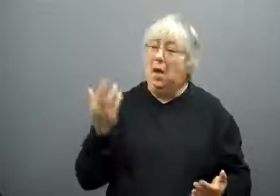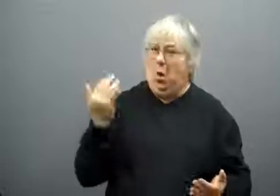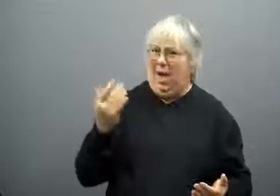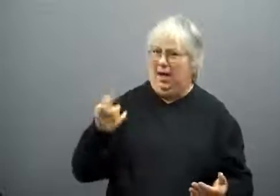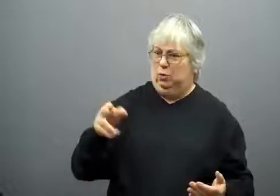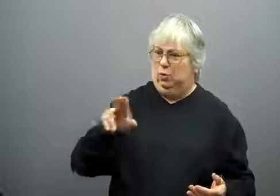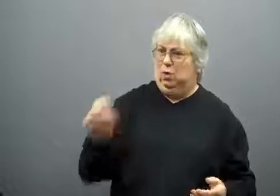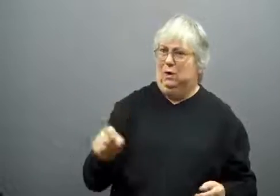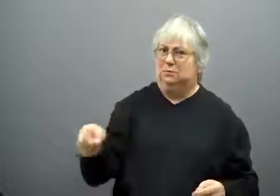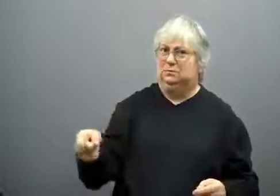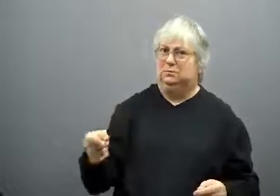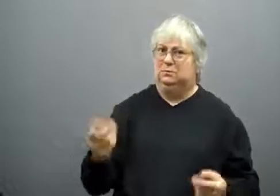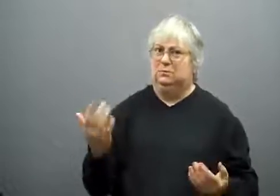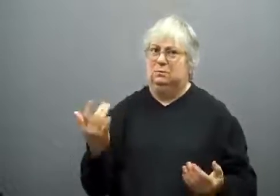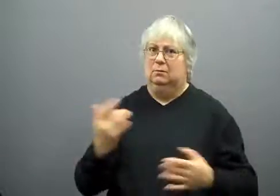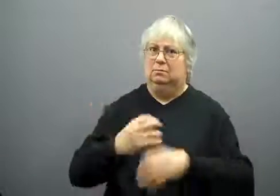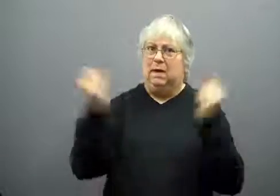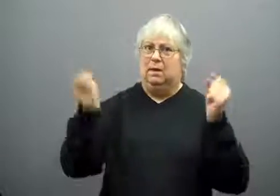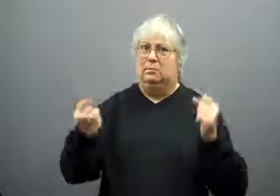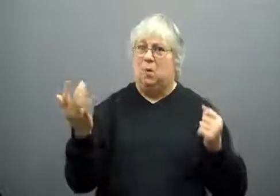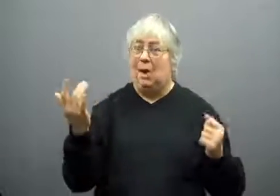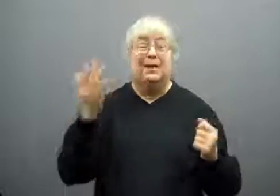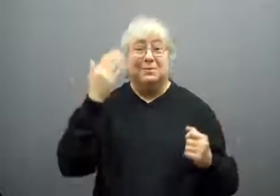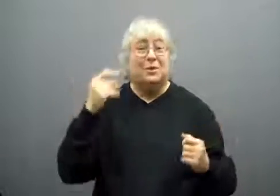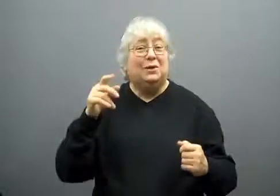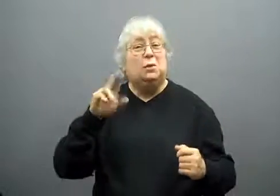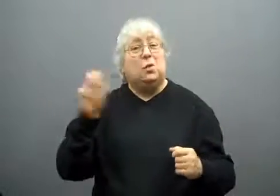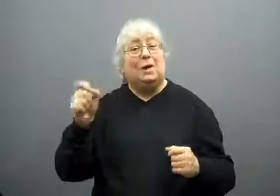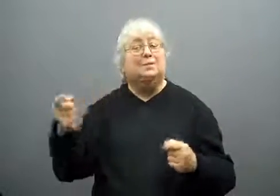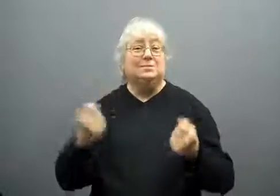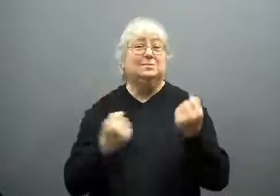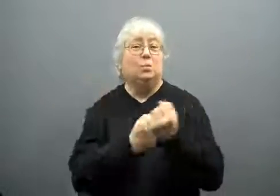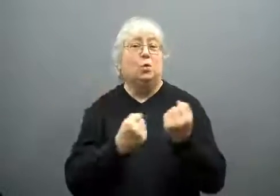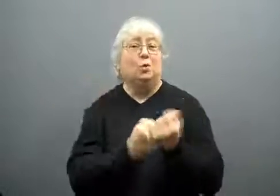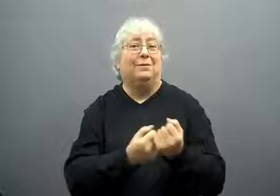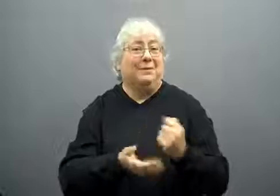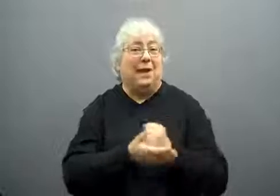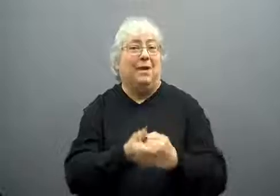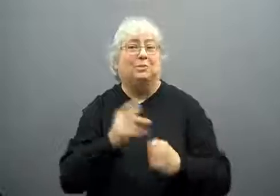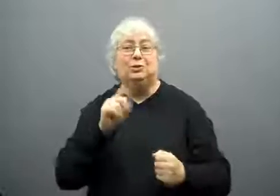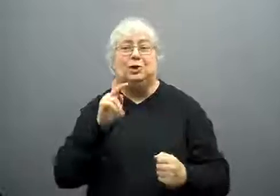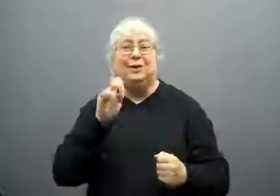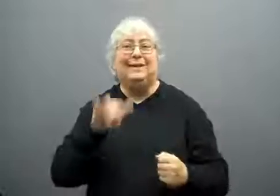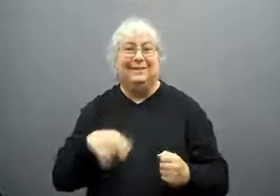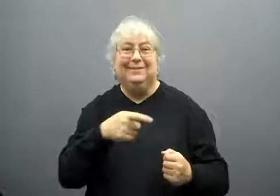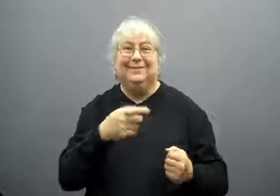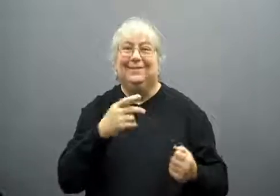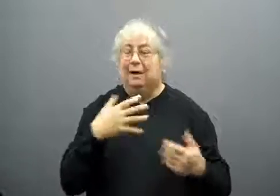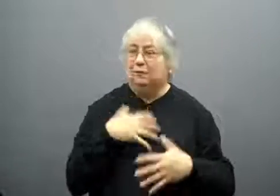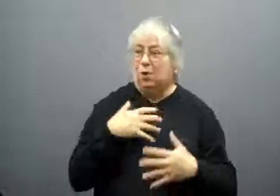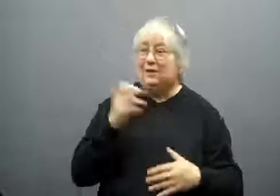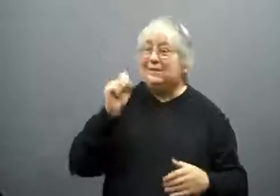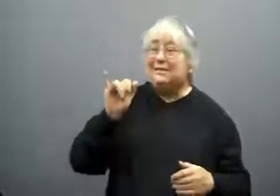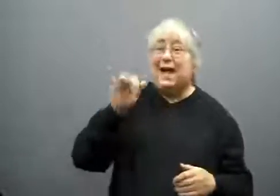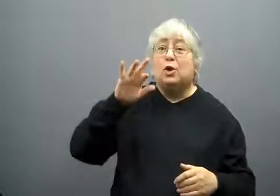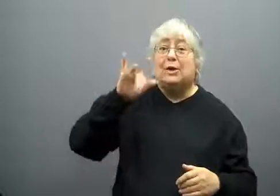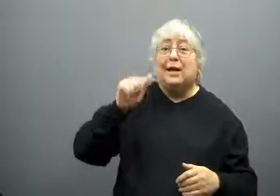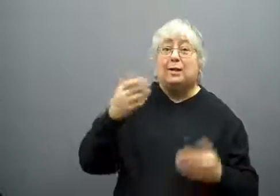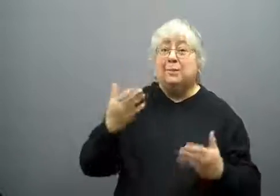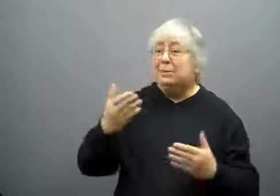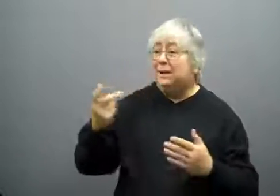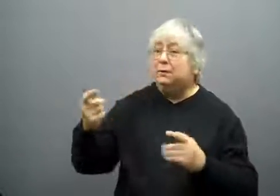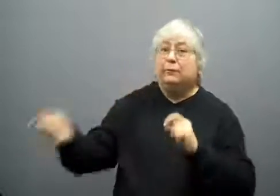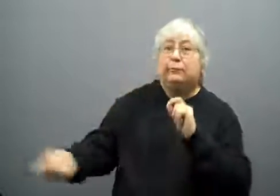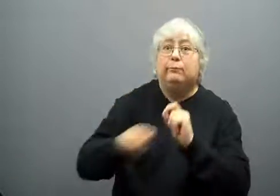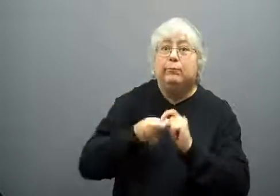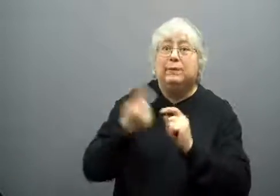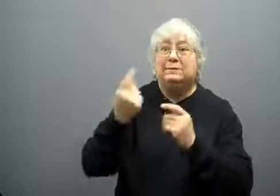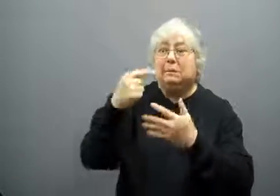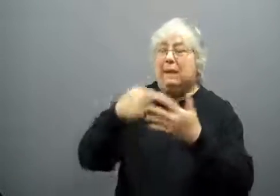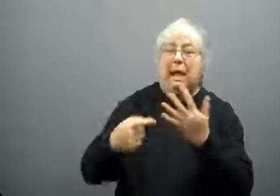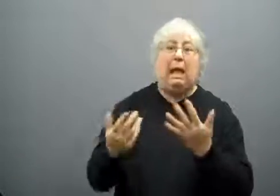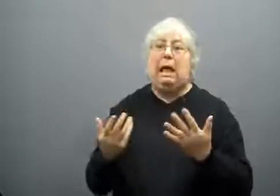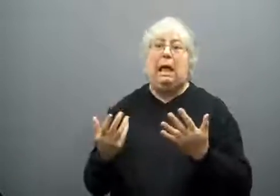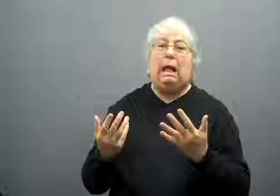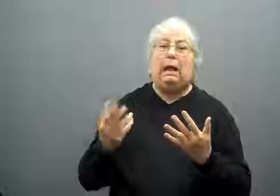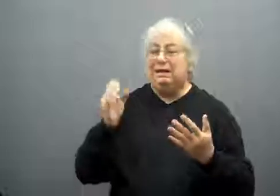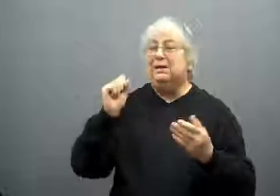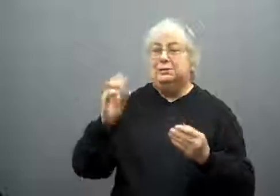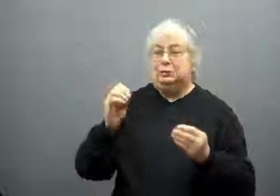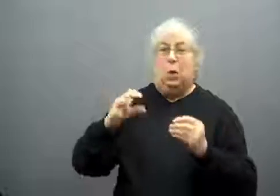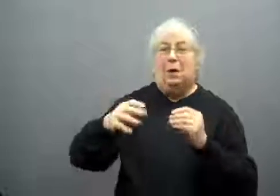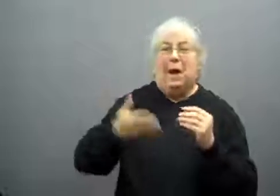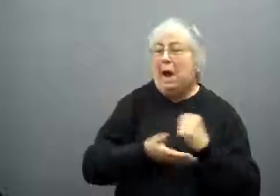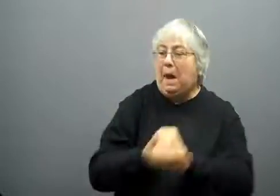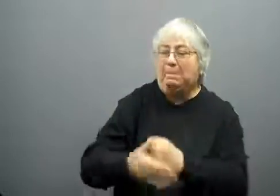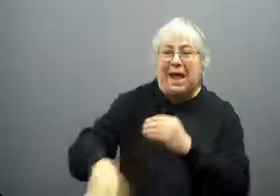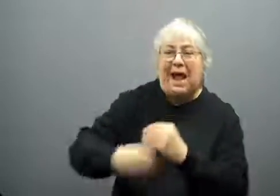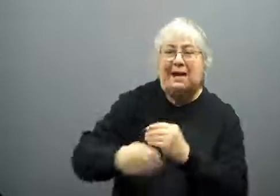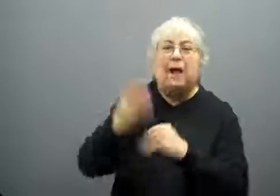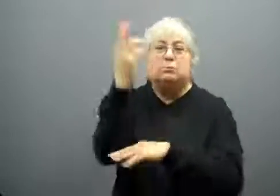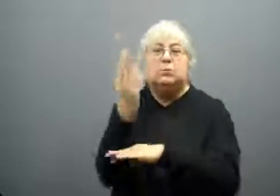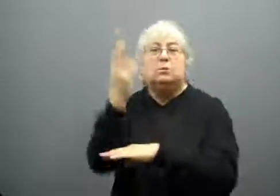The U.S. may have been targeted, because it supports Turkey.